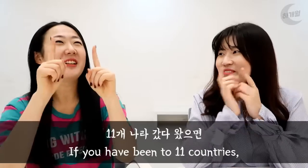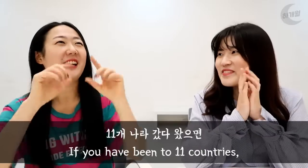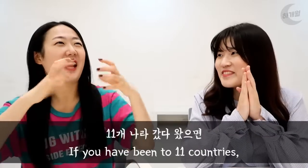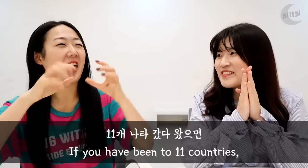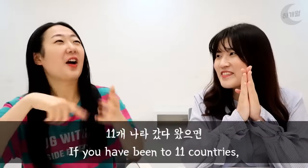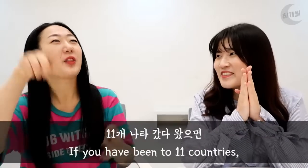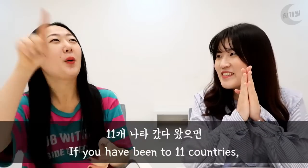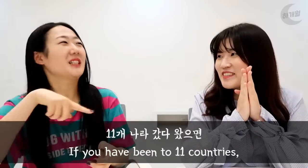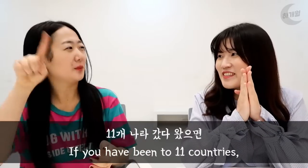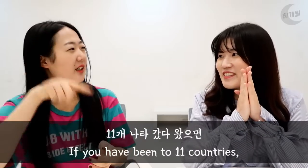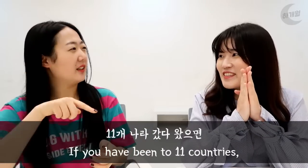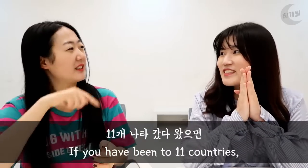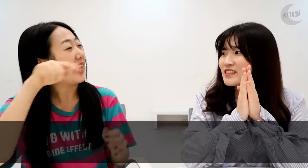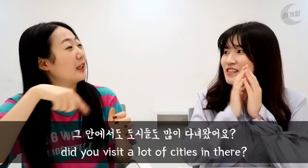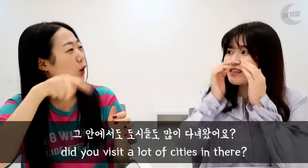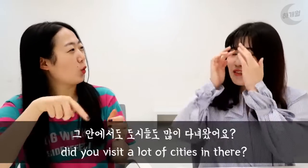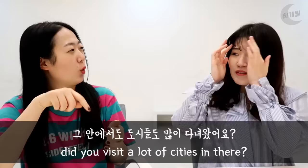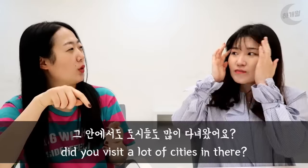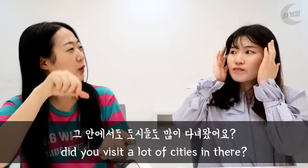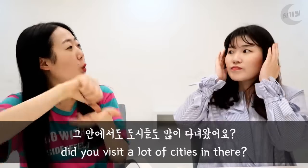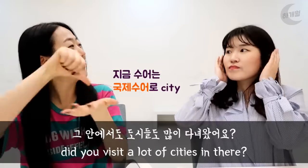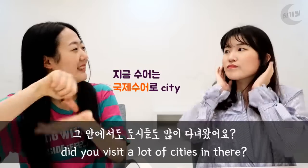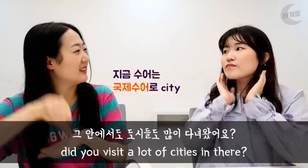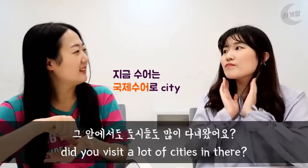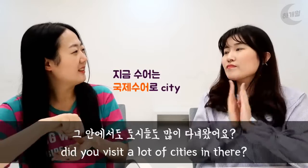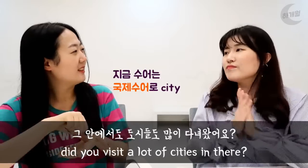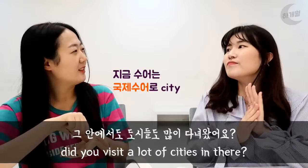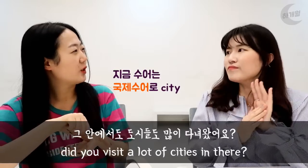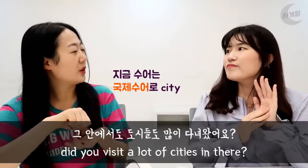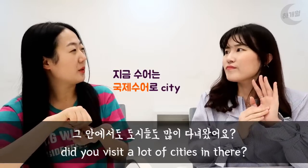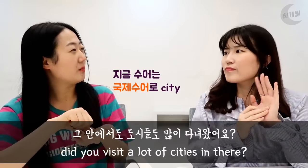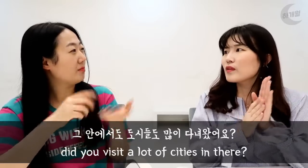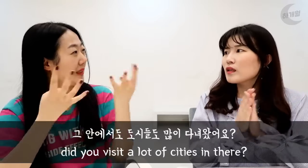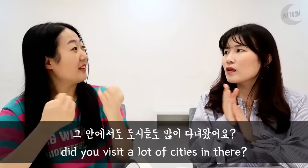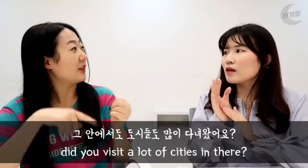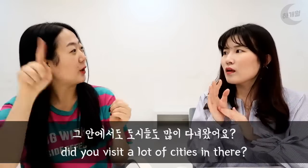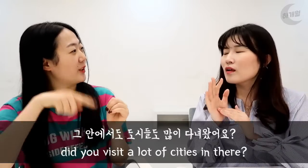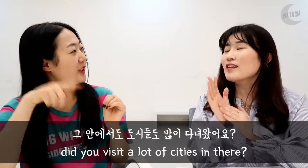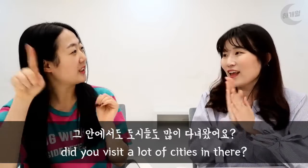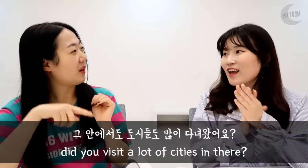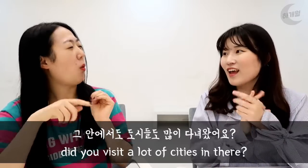If you have been to 11 countries, did you visit a lot of cities in there?